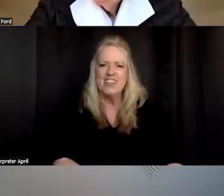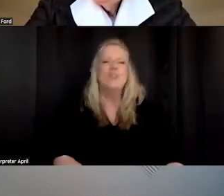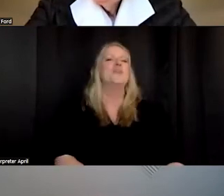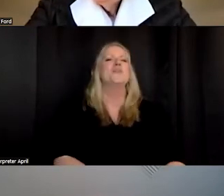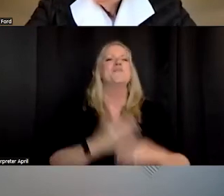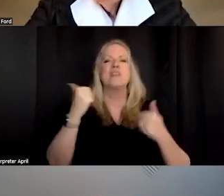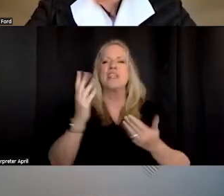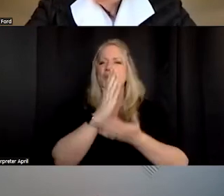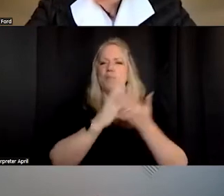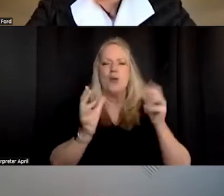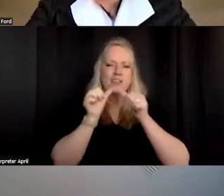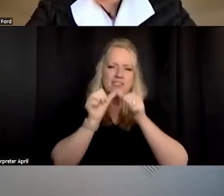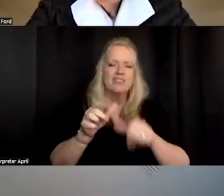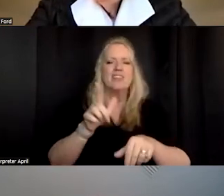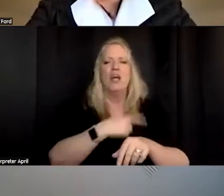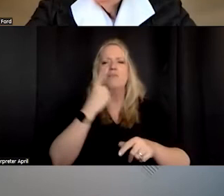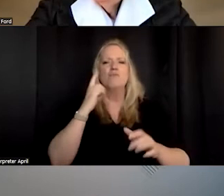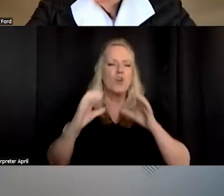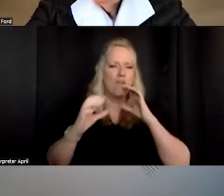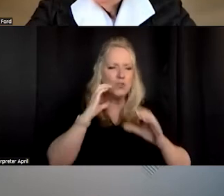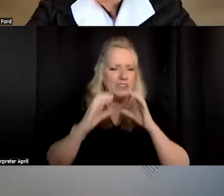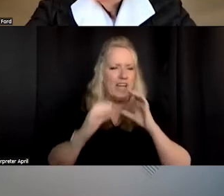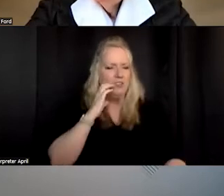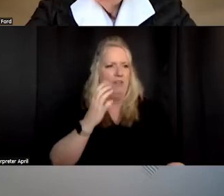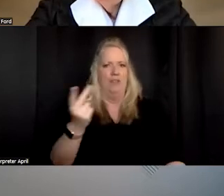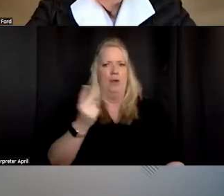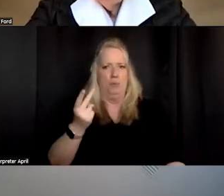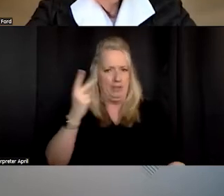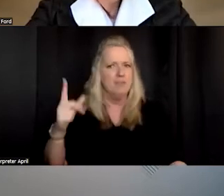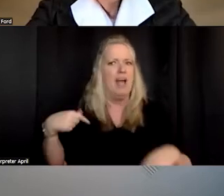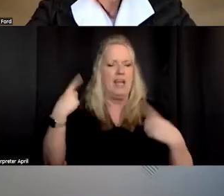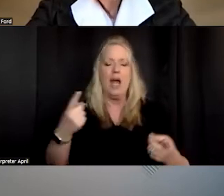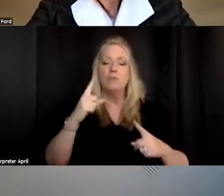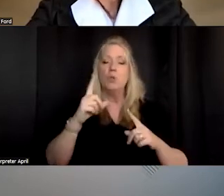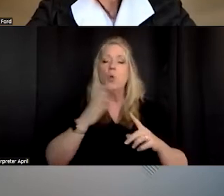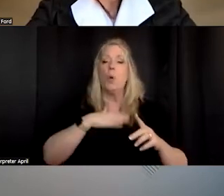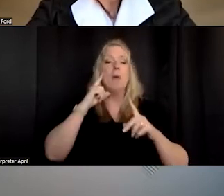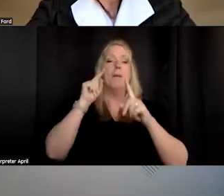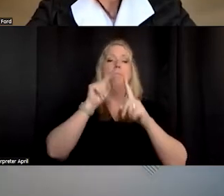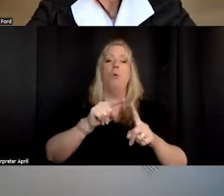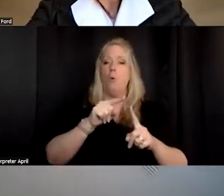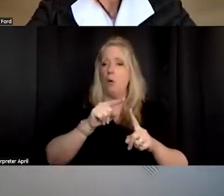A LONG RUNNING CONVERSATION THAT YOU AND I HAVE HAD. I THINK WHAT I TAKE AWAY. POISON